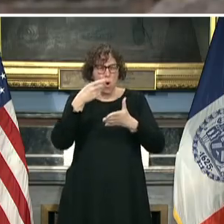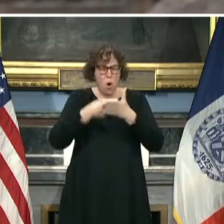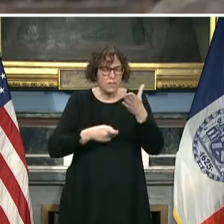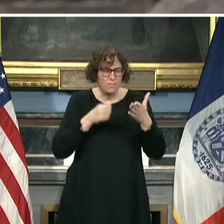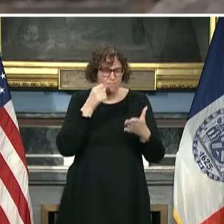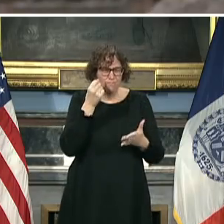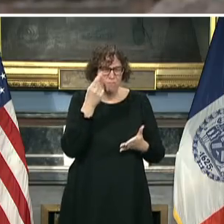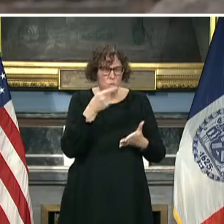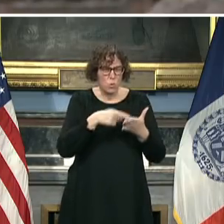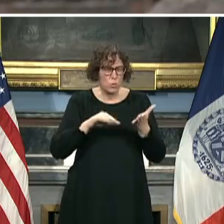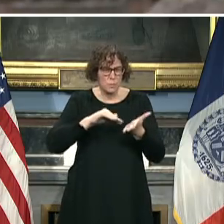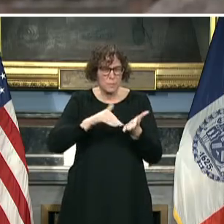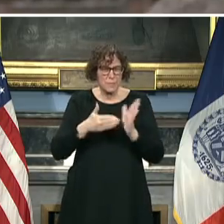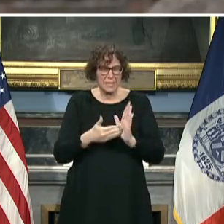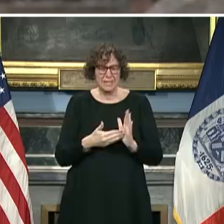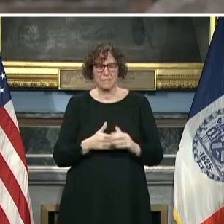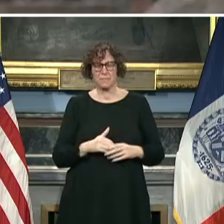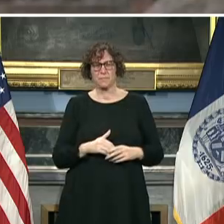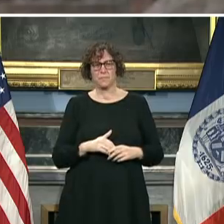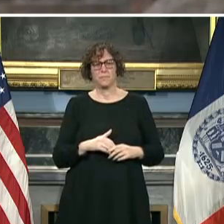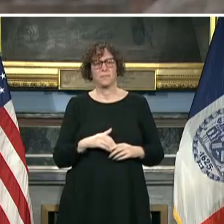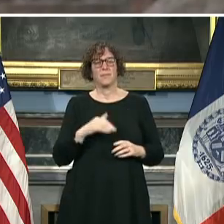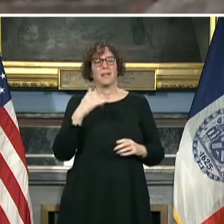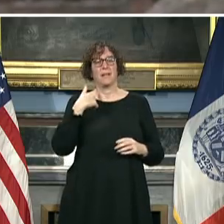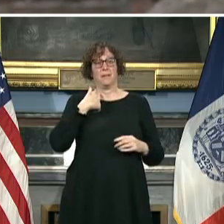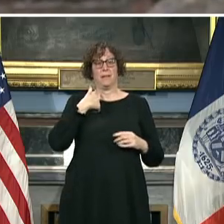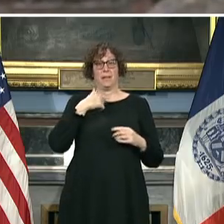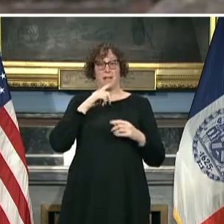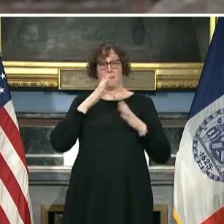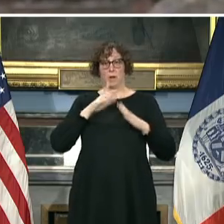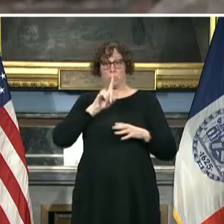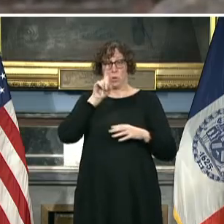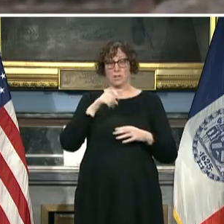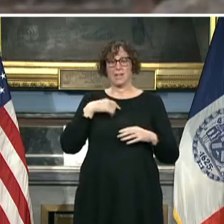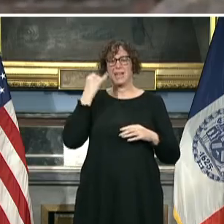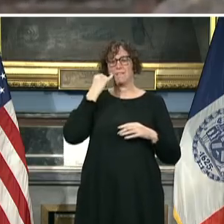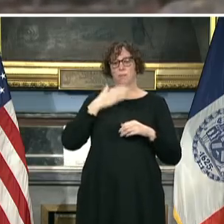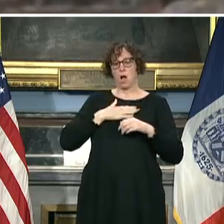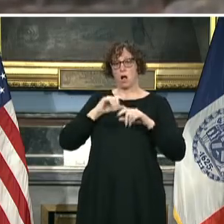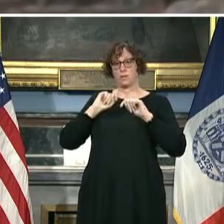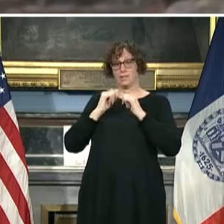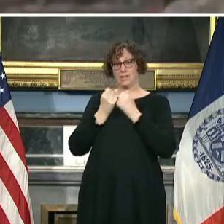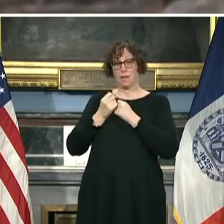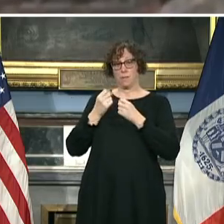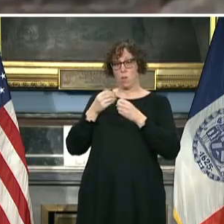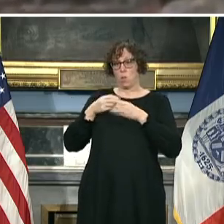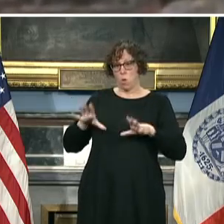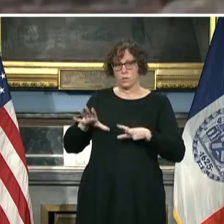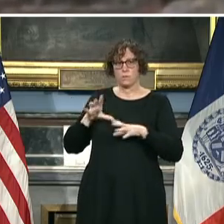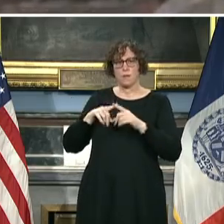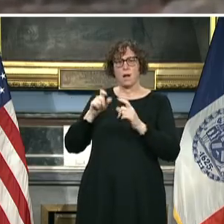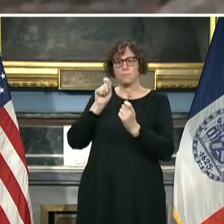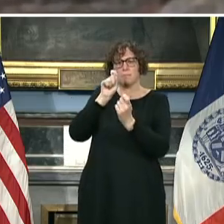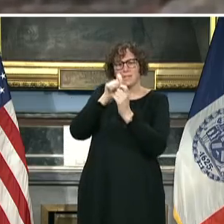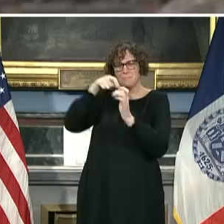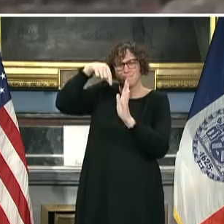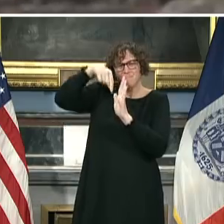HE,ER SO'M I HAVING TROUBLE INTERRUPTING THE ENHANCED PAY POINT. LET US GET YOU AN ANSWER. EVWHATER